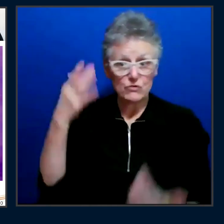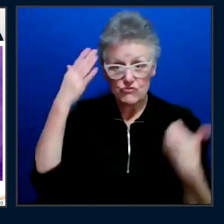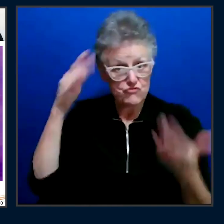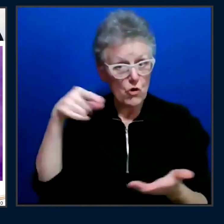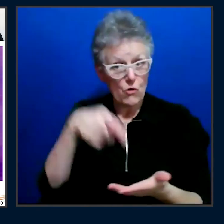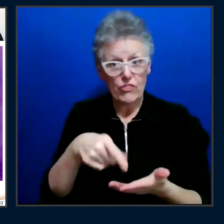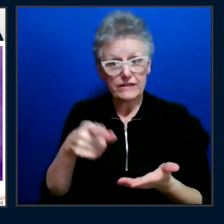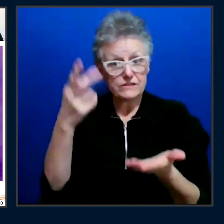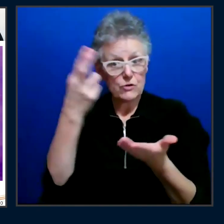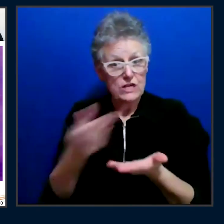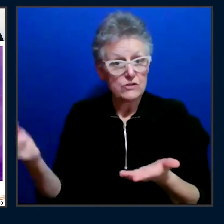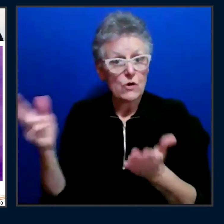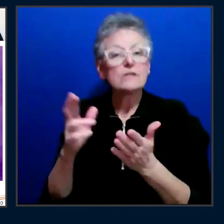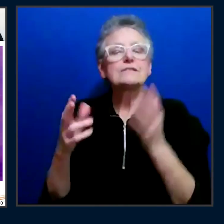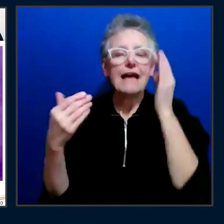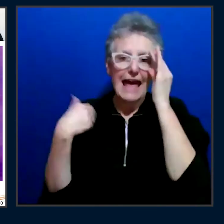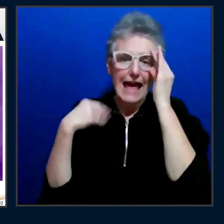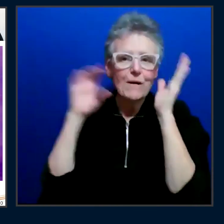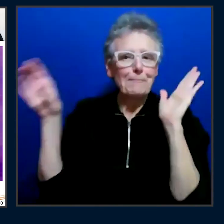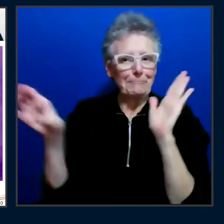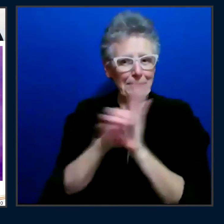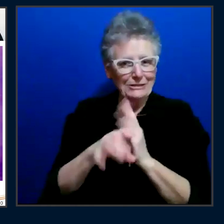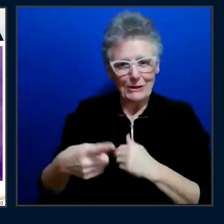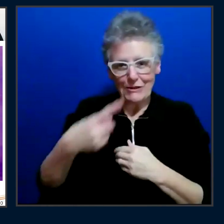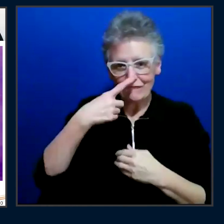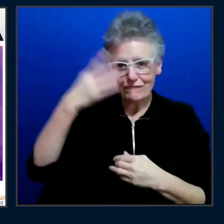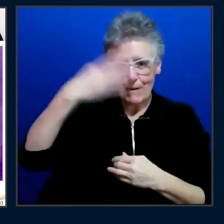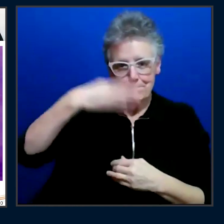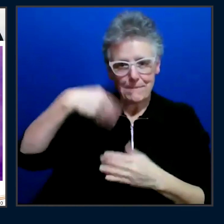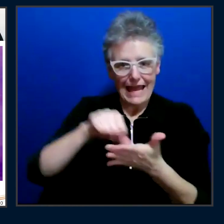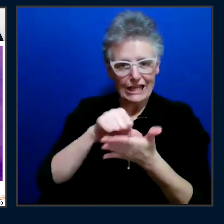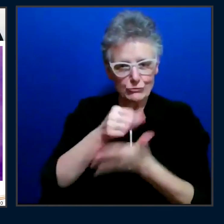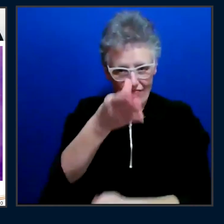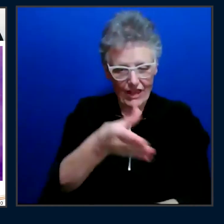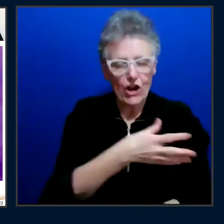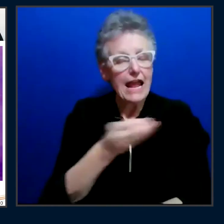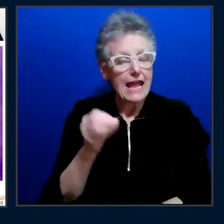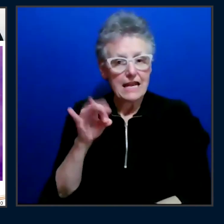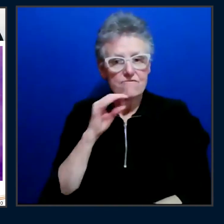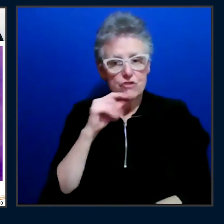If you are unfamiliar with this resource, there's a picture of the front page of it there.